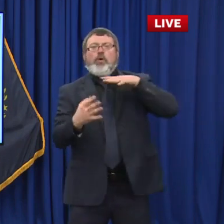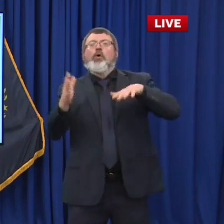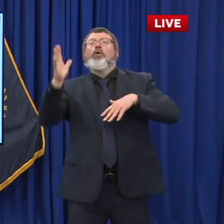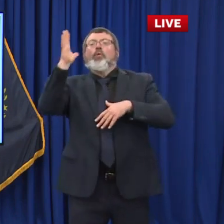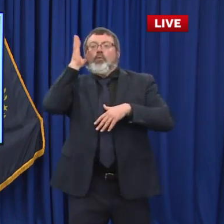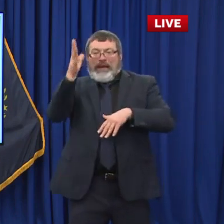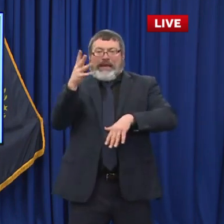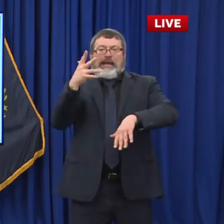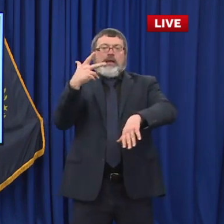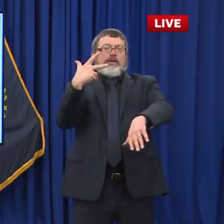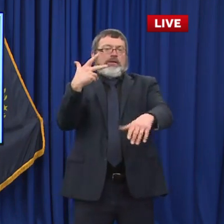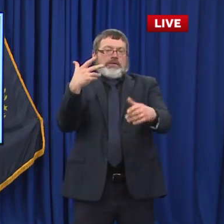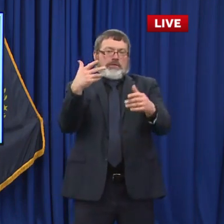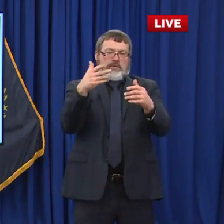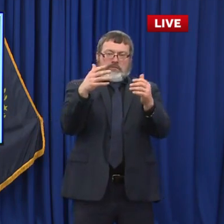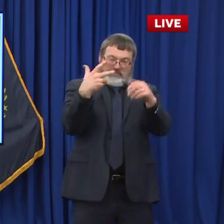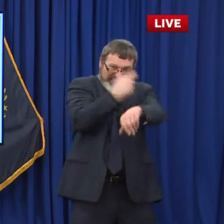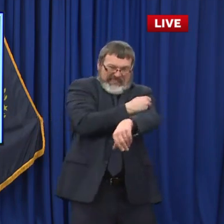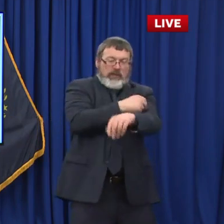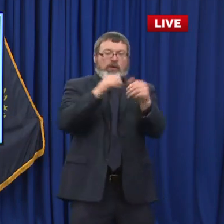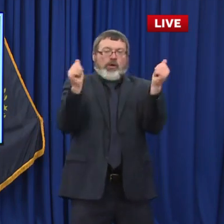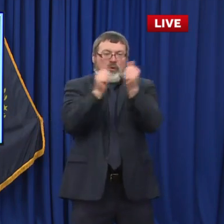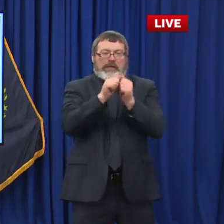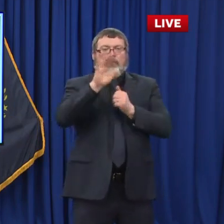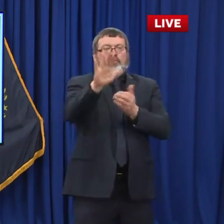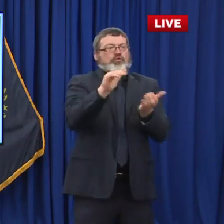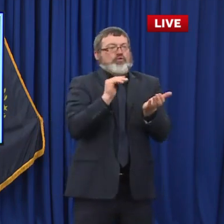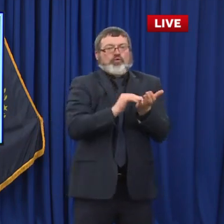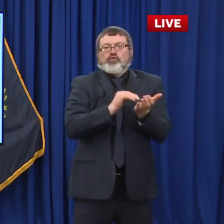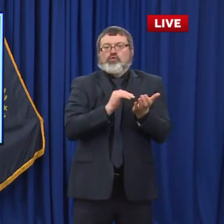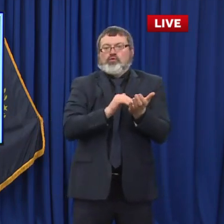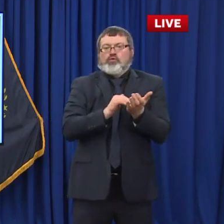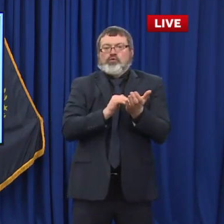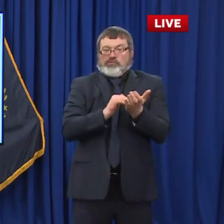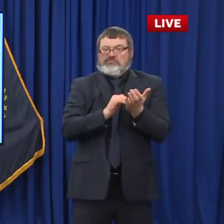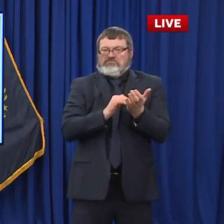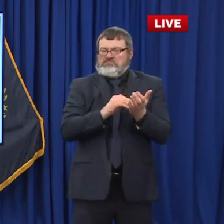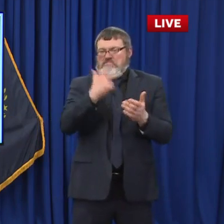OF THE CITIZENS IN NEW HAMPSHIRE WILL BE ABLE TO GET THE VACCINATION JUST BY GOING TO THEIR REGULAR PROVIDER. WE DON’T EXPECT THAT.